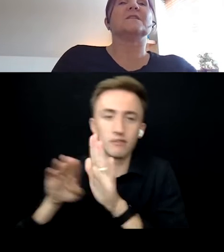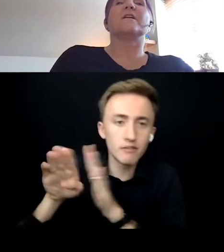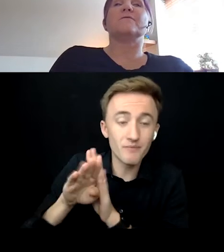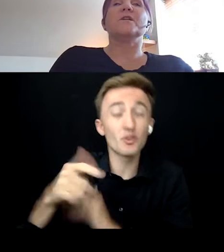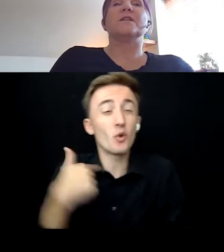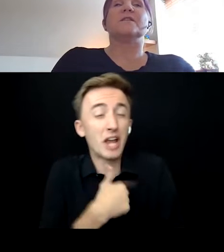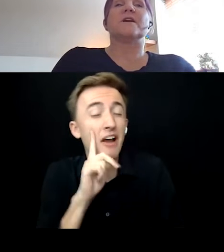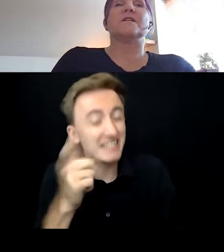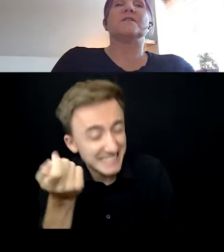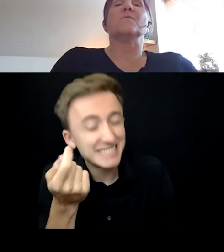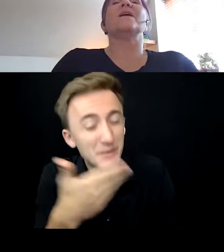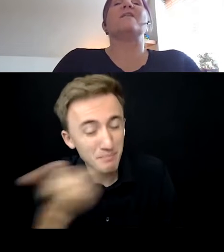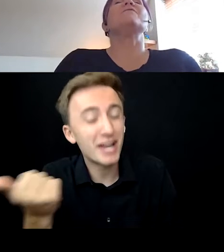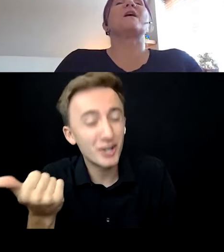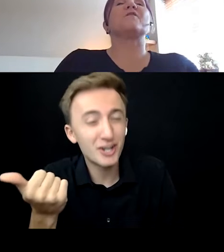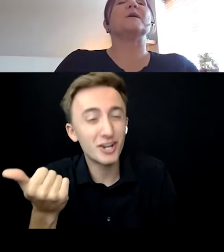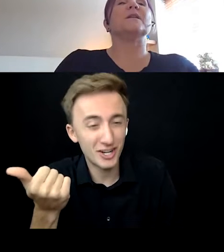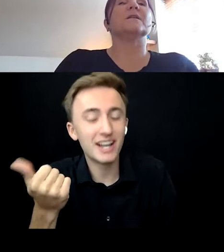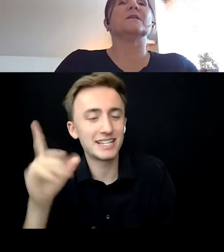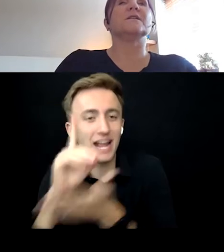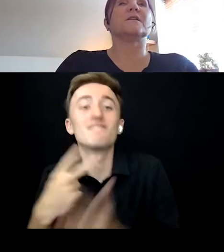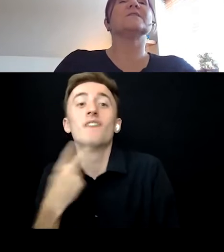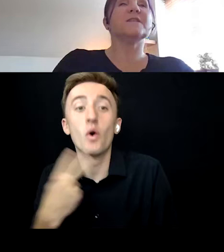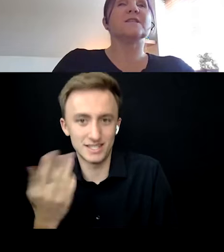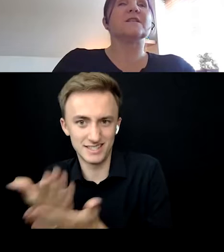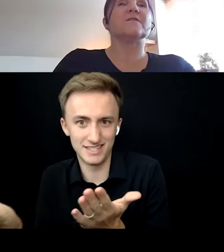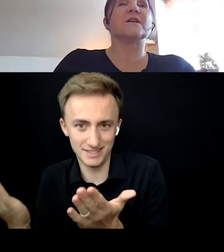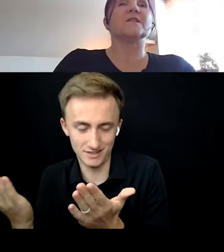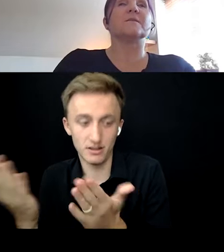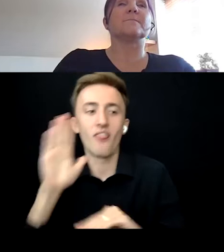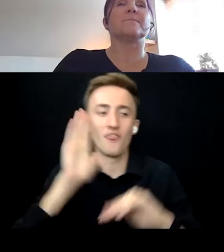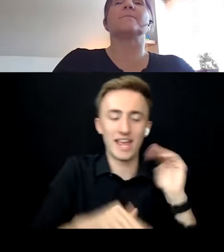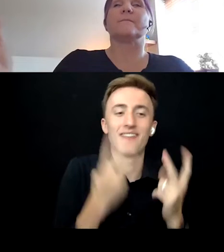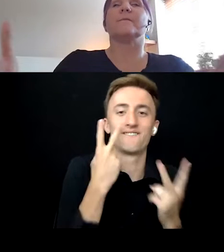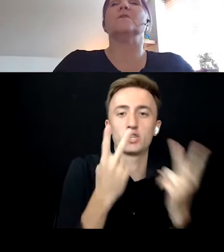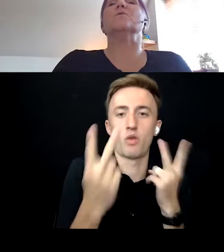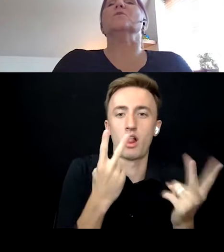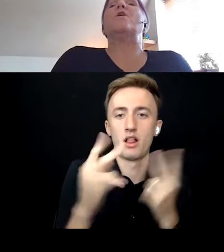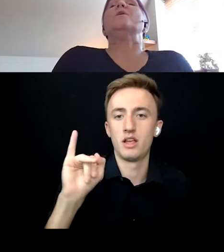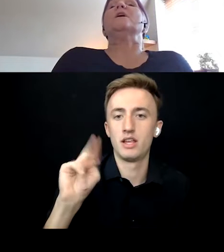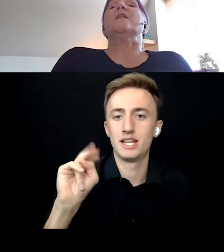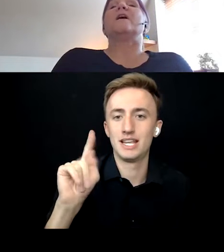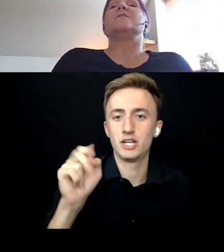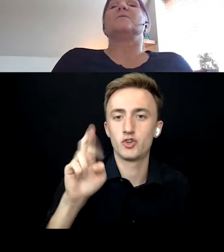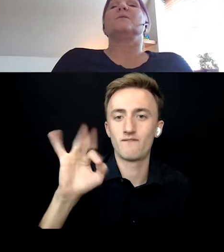designing voice interfaces than we ever have been at designing visual interfaces. You all know that